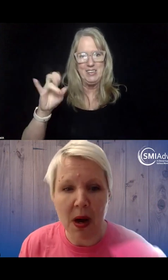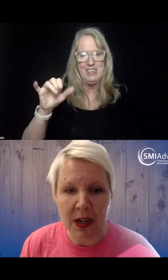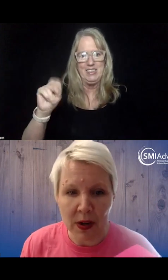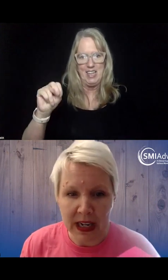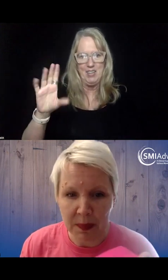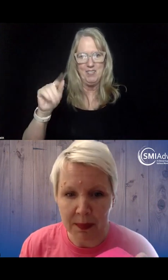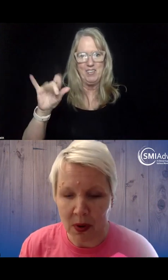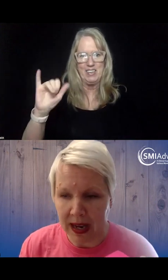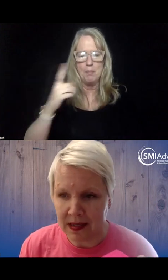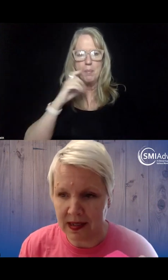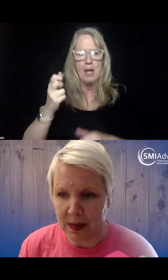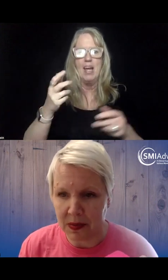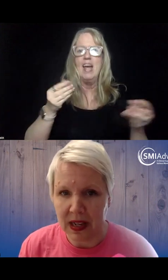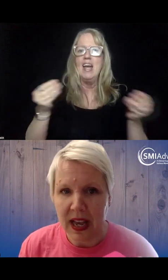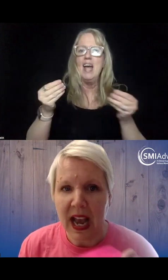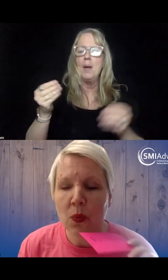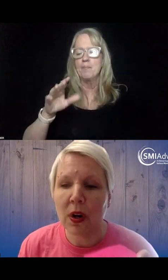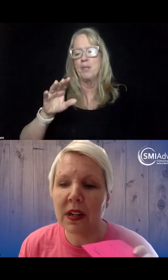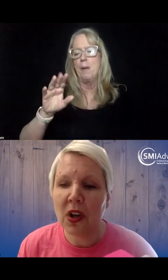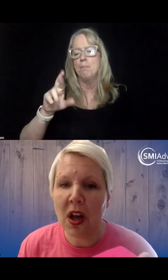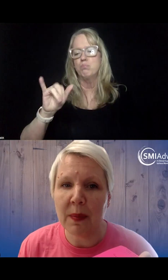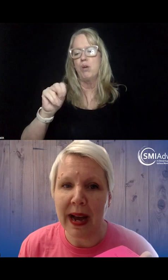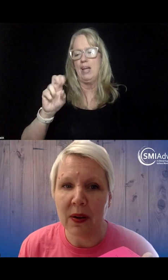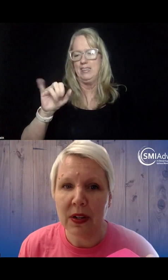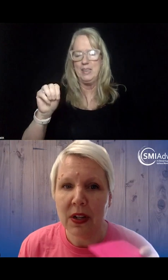MODERATED BY BRIAN SIMS. WE ARE GOING TO TALK ABOUT